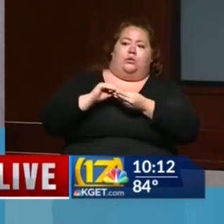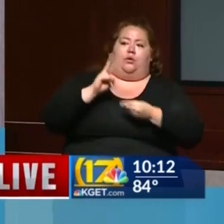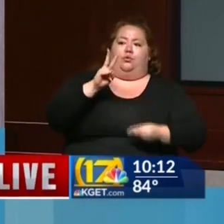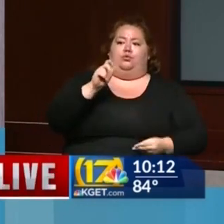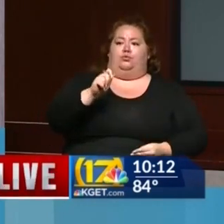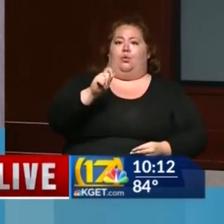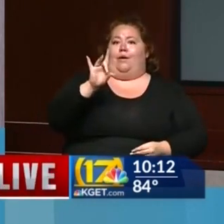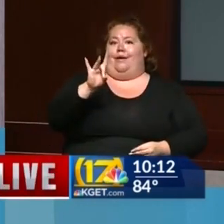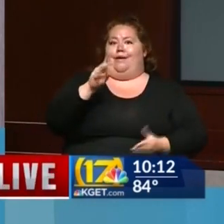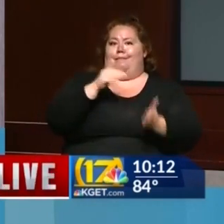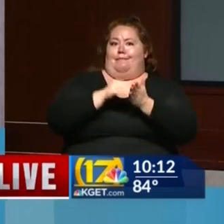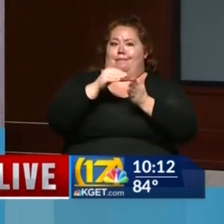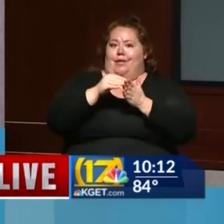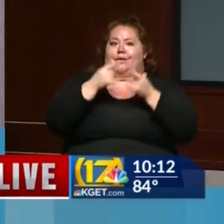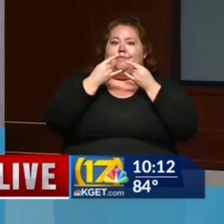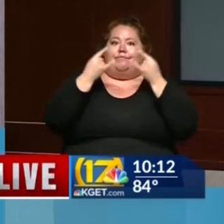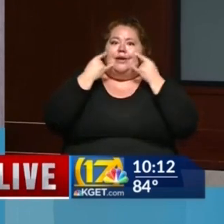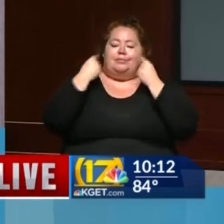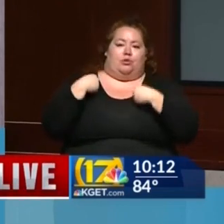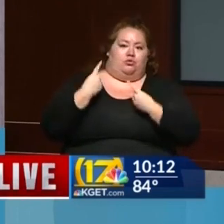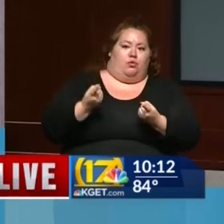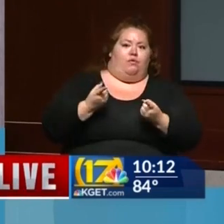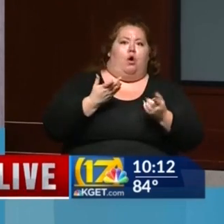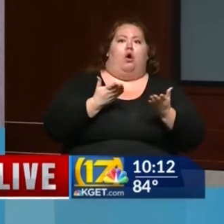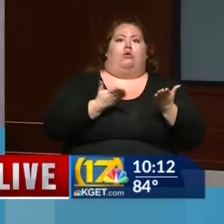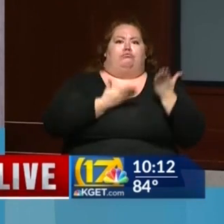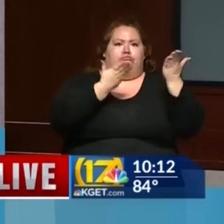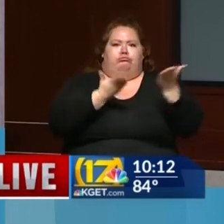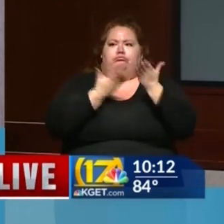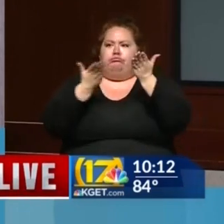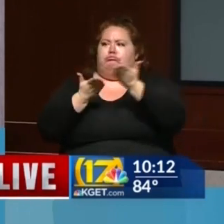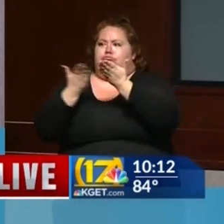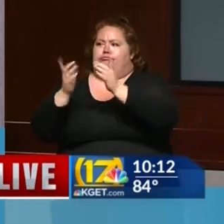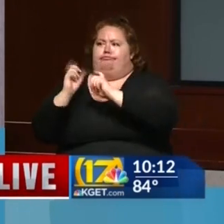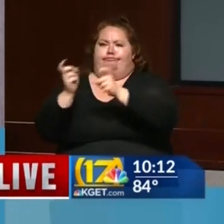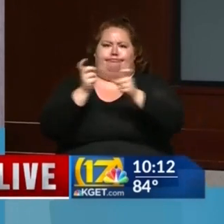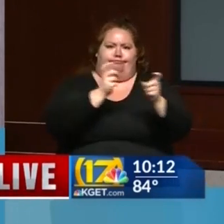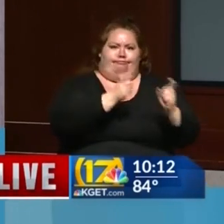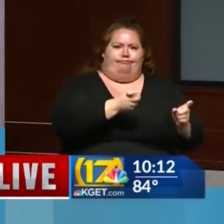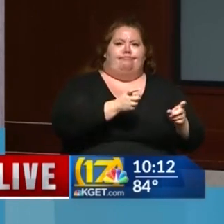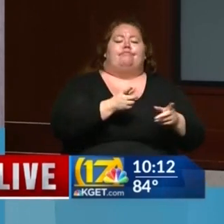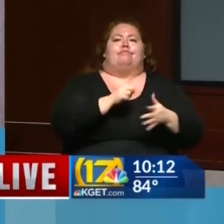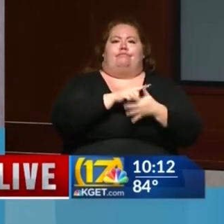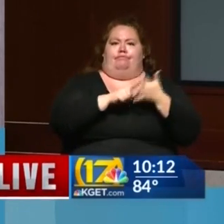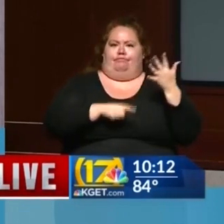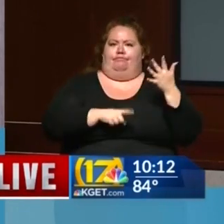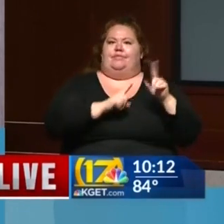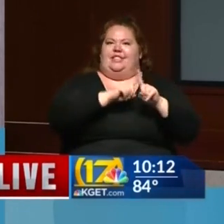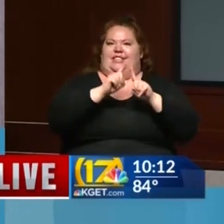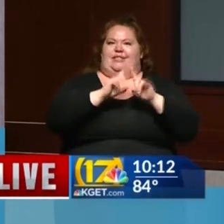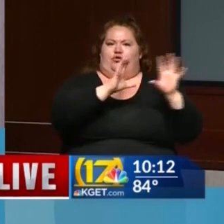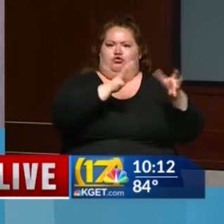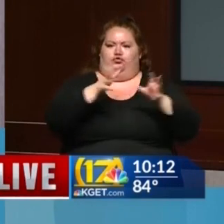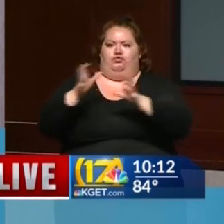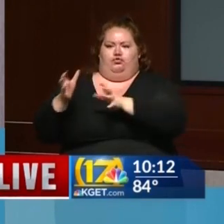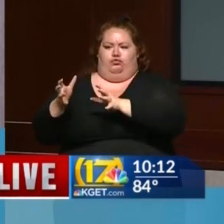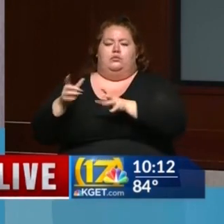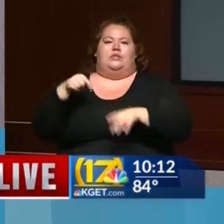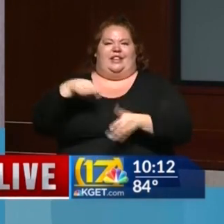WE ARE PROVIDING ANOTHER 1.4 MILLION FACE MASKS THIS WEEK FOR A TOTAL OF 2.8 MILLION FACE